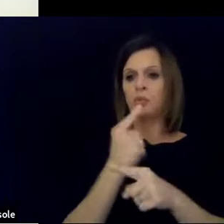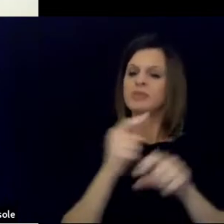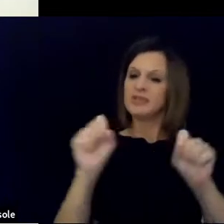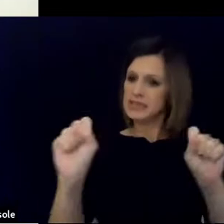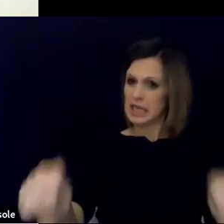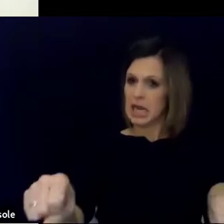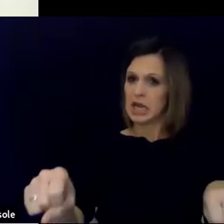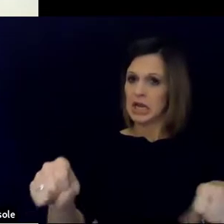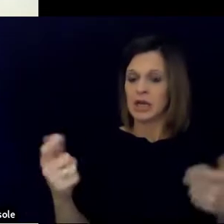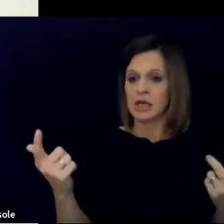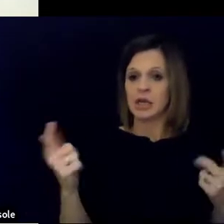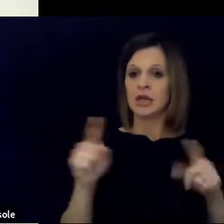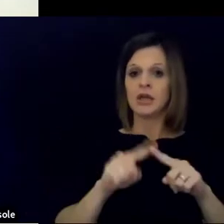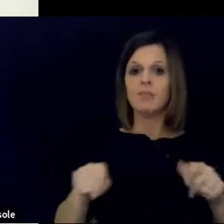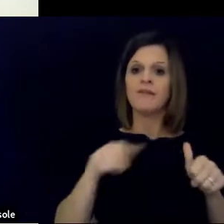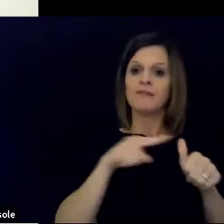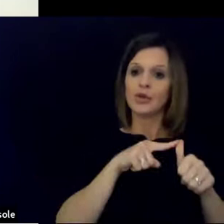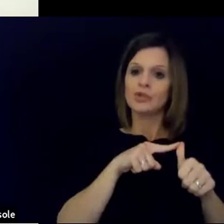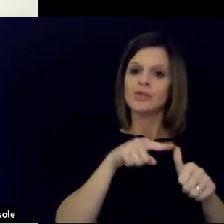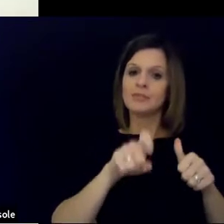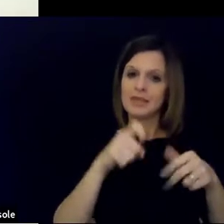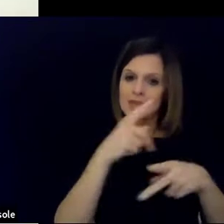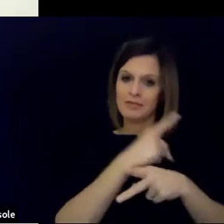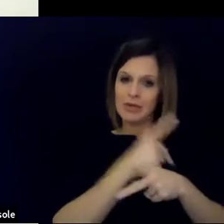But first of all, you got to figure out what it's doing for them.